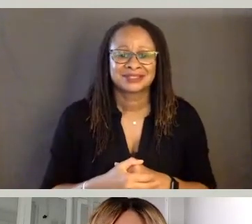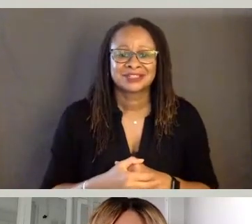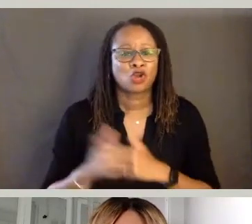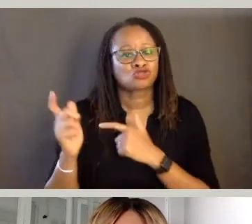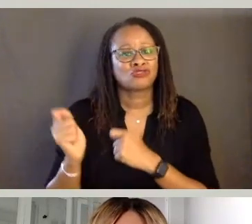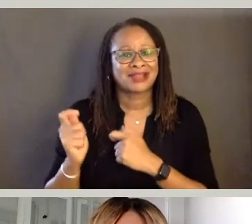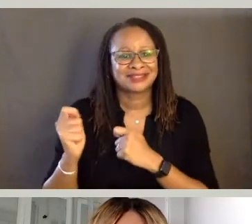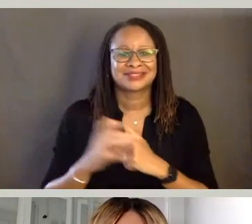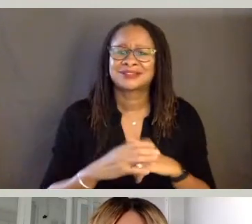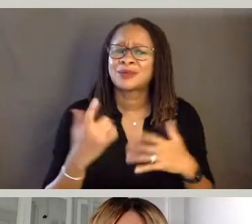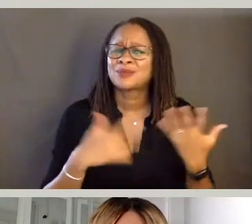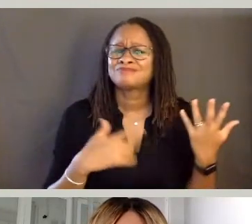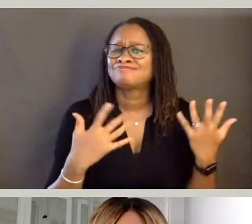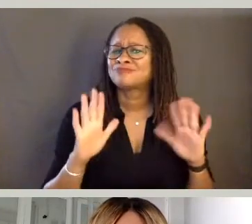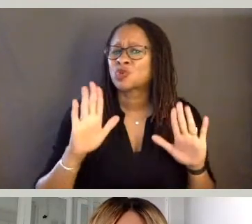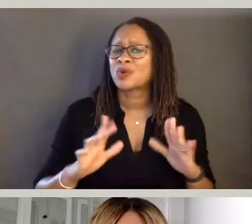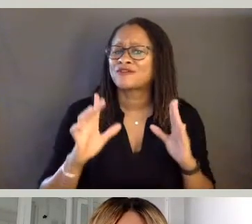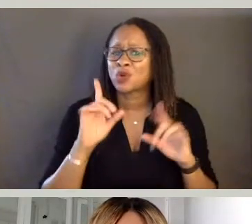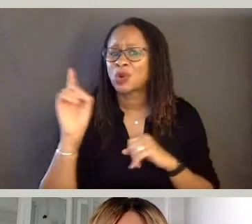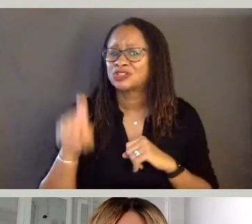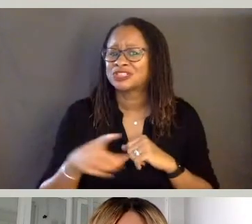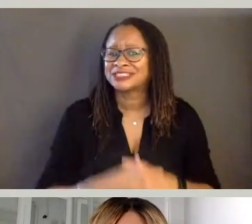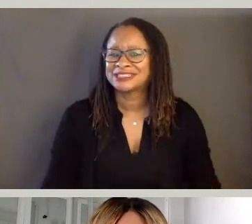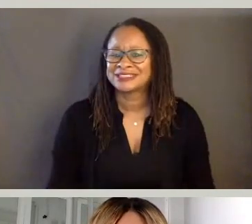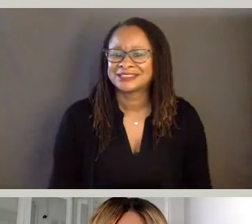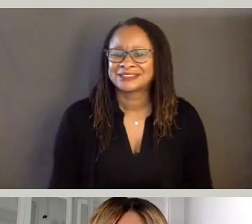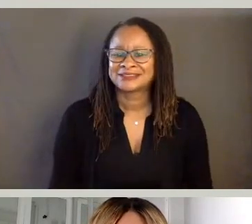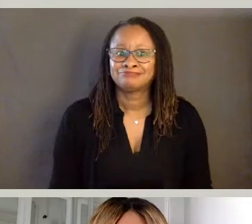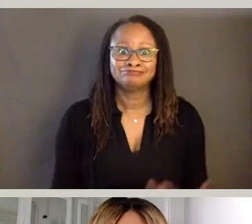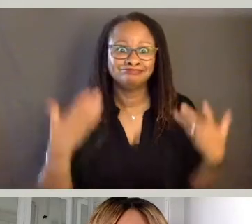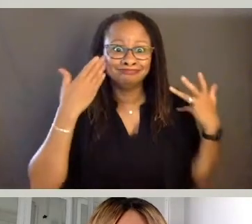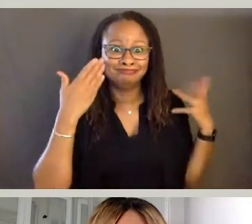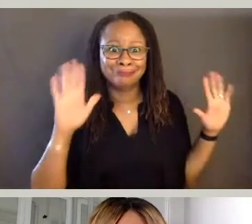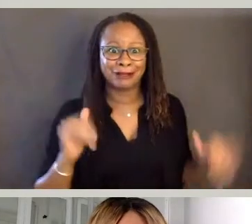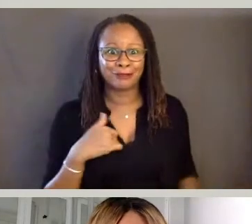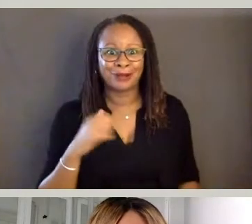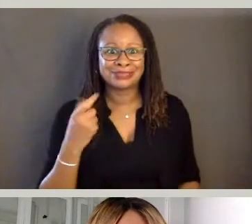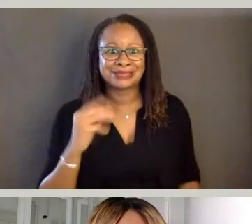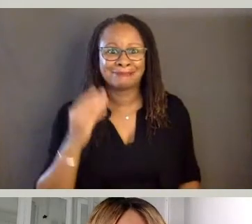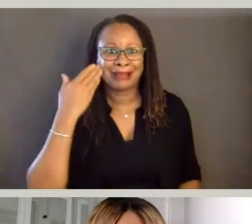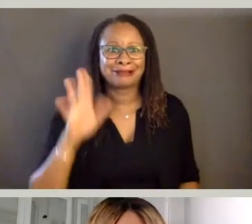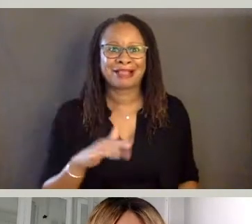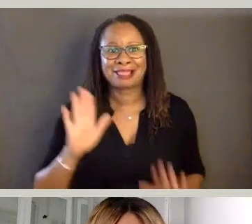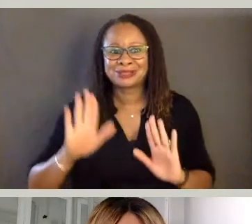(chuckles) I don't know. I don't know what that looks like.